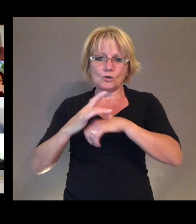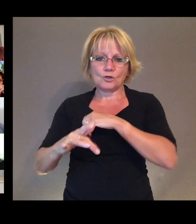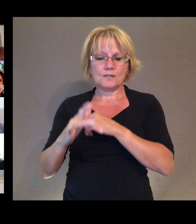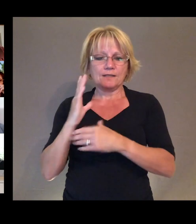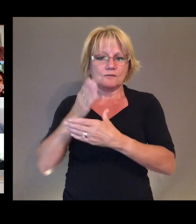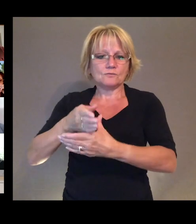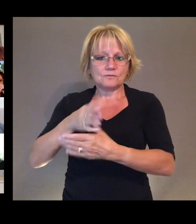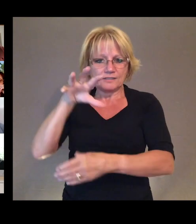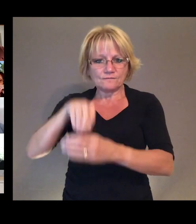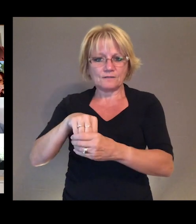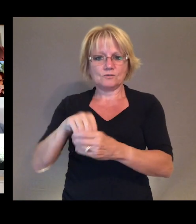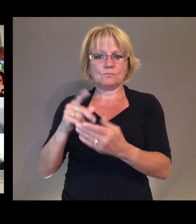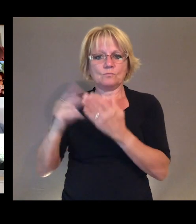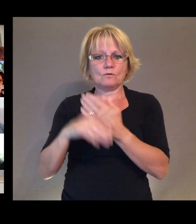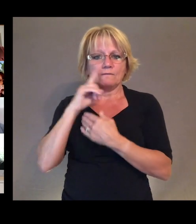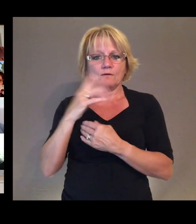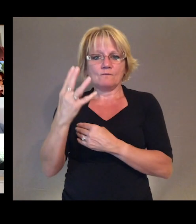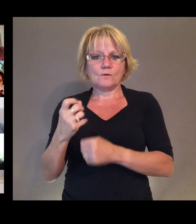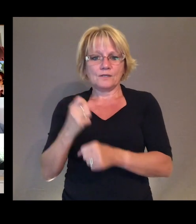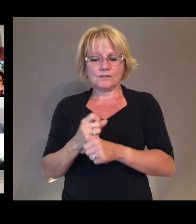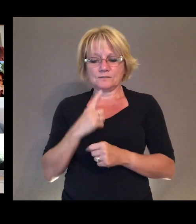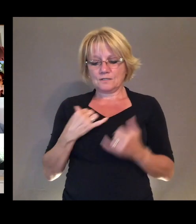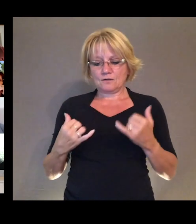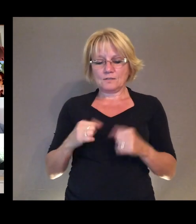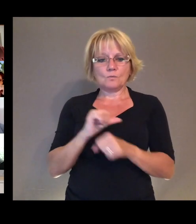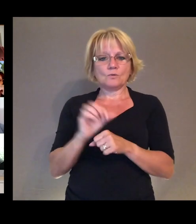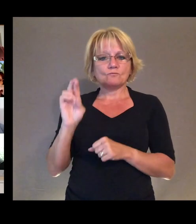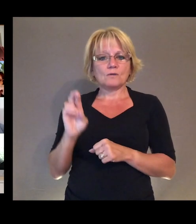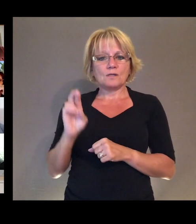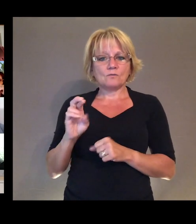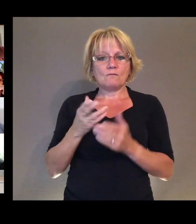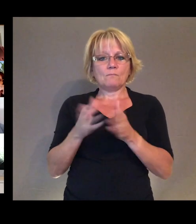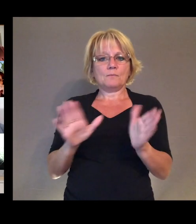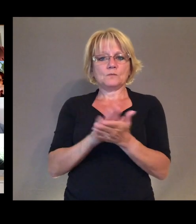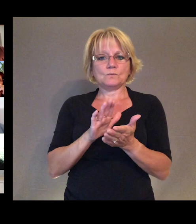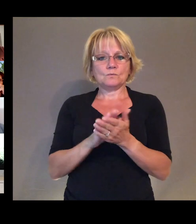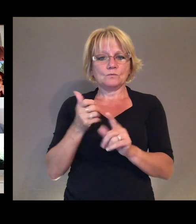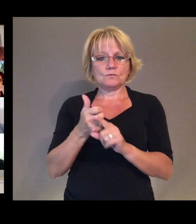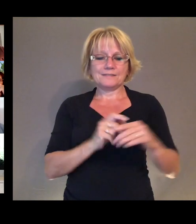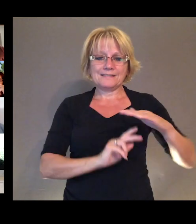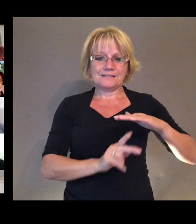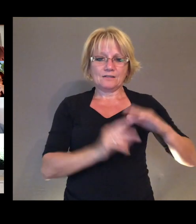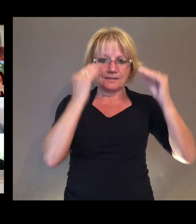for four years and currently works in Randall public schools as a kindergarten teacher. Before a position as a kindergarten teacher,